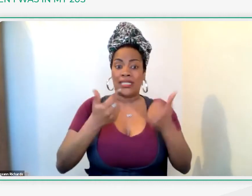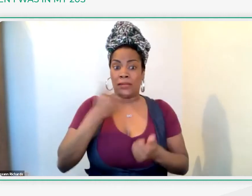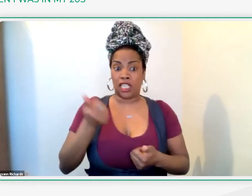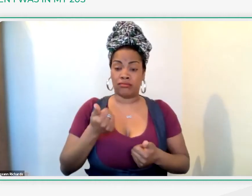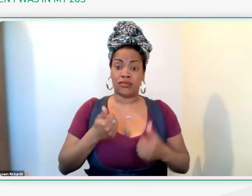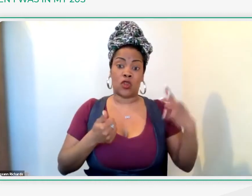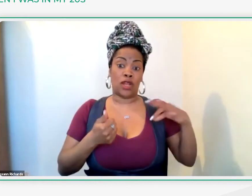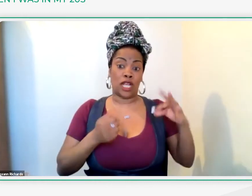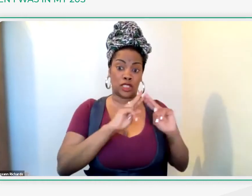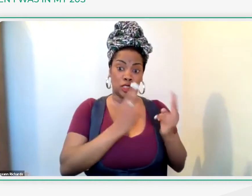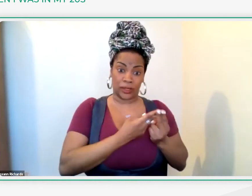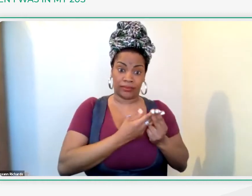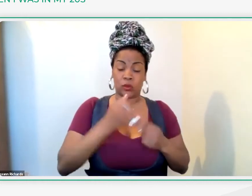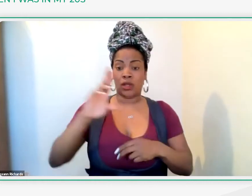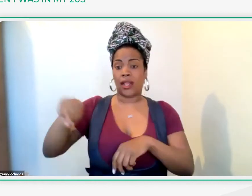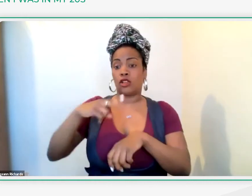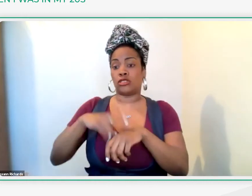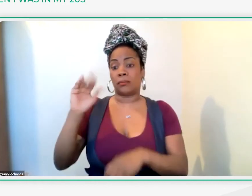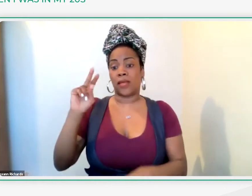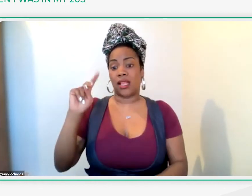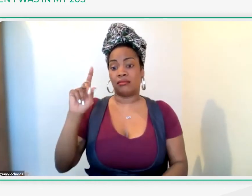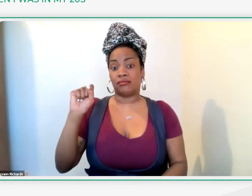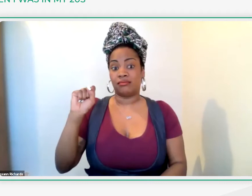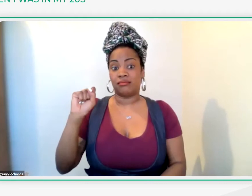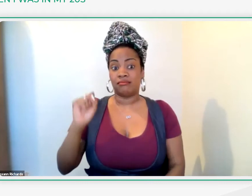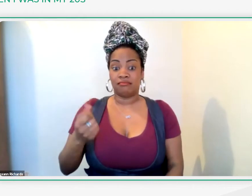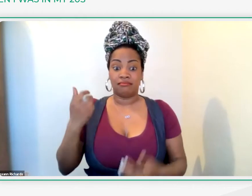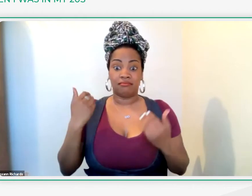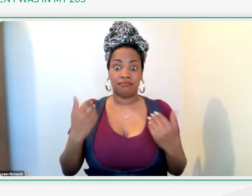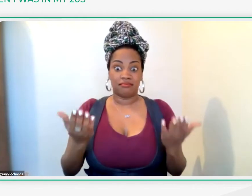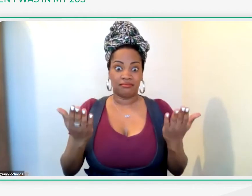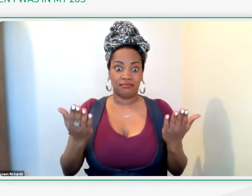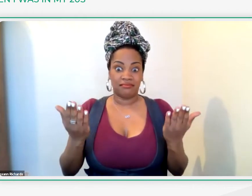Which is better: a credit union or a national bank?